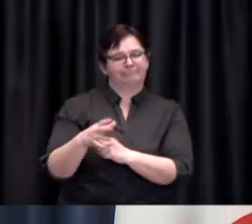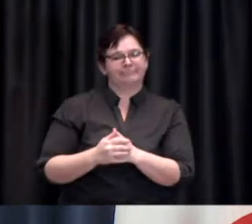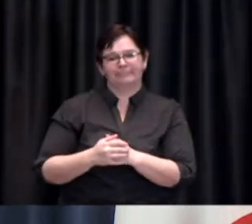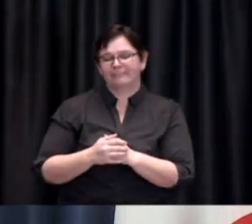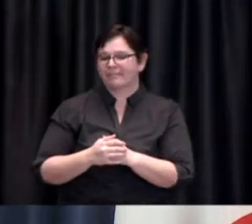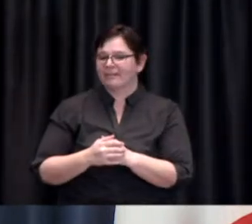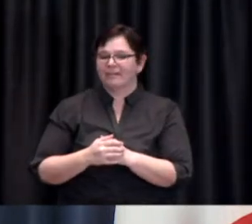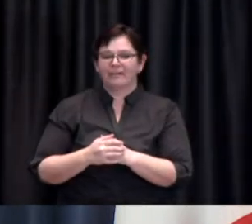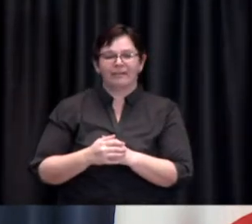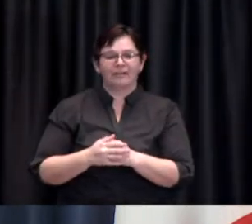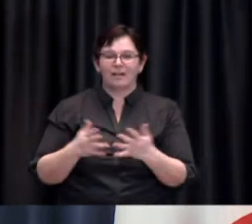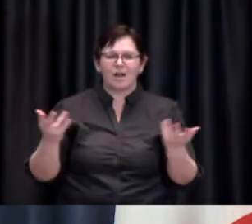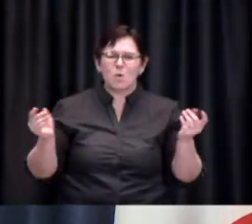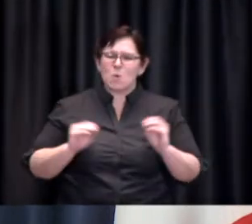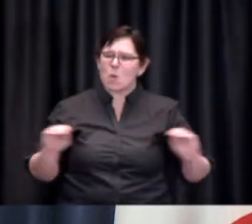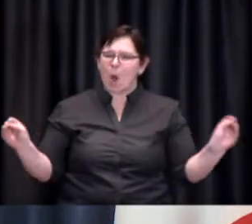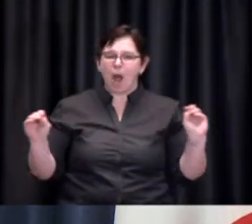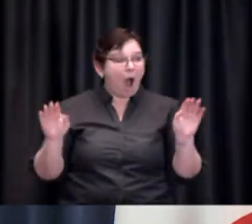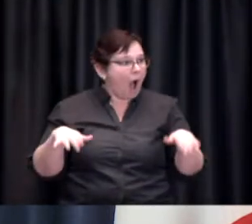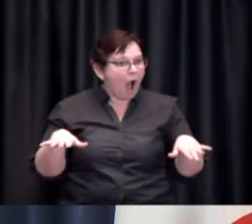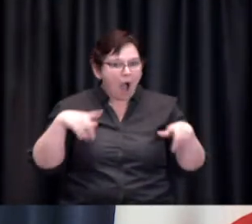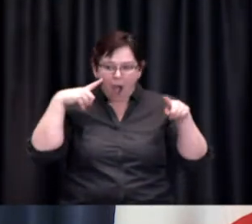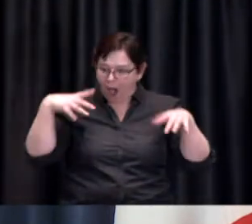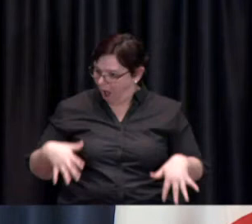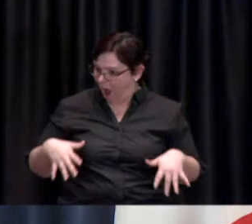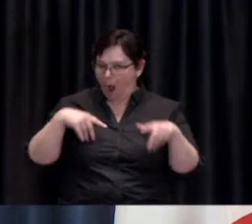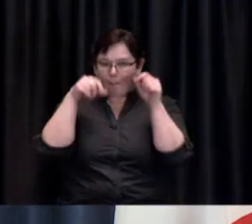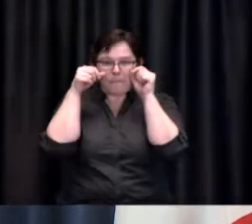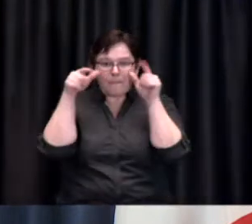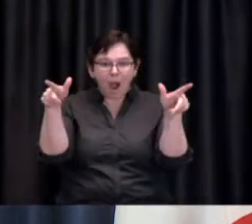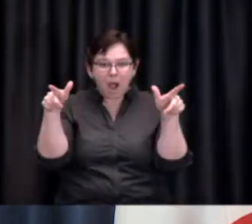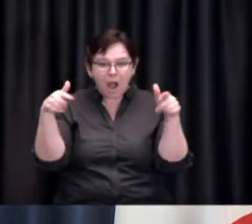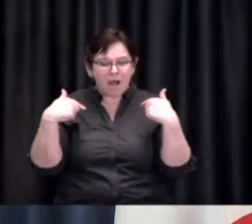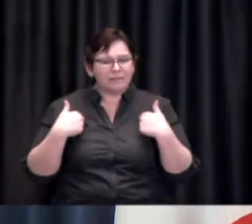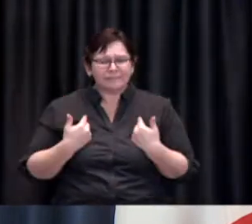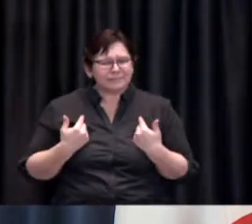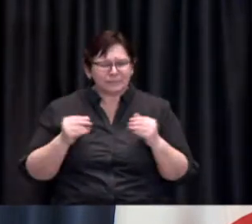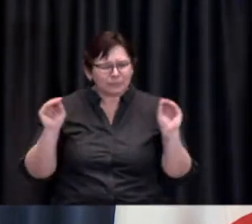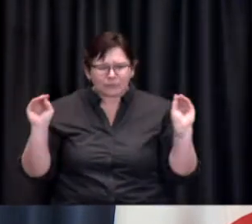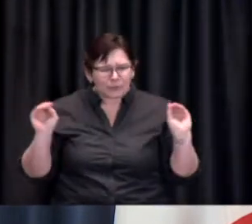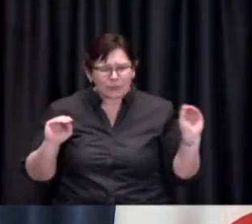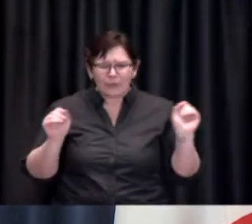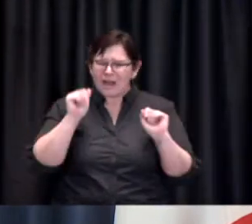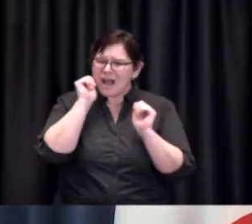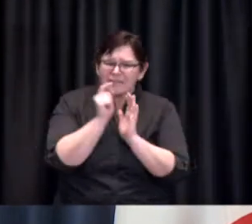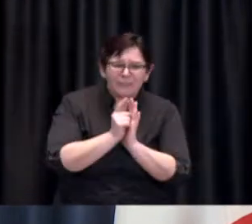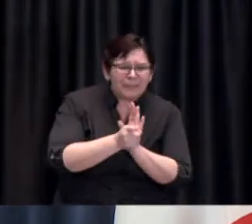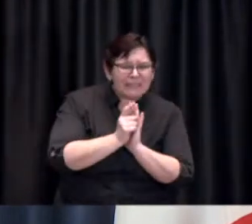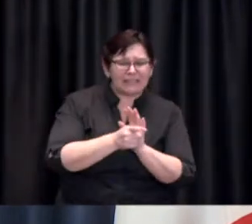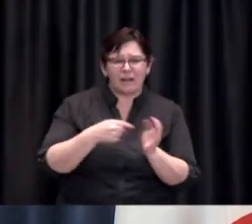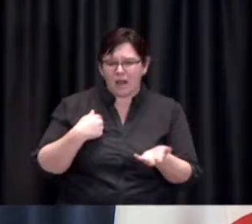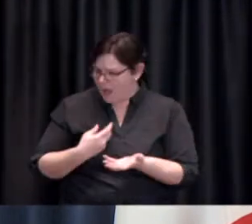you know honestly I'm learning every single minute of every single day uh as we go through this COVID-19